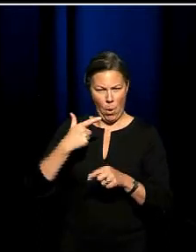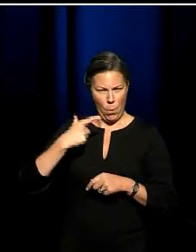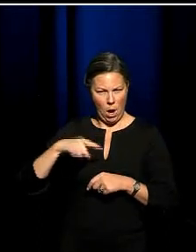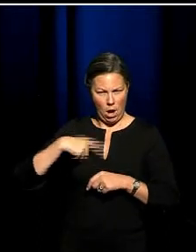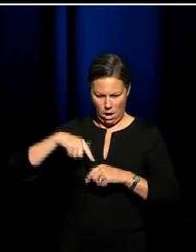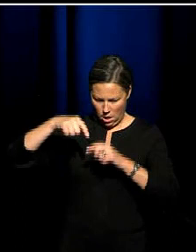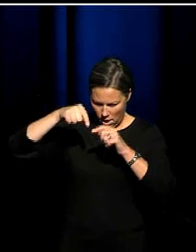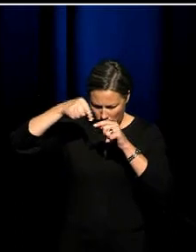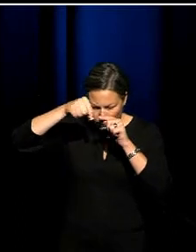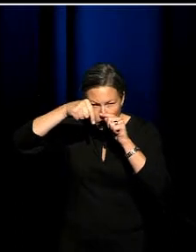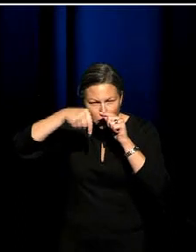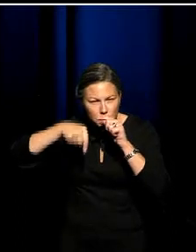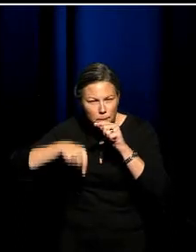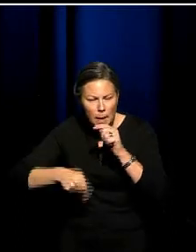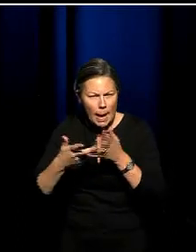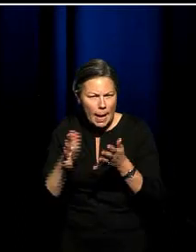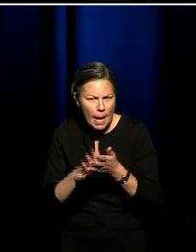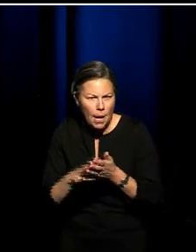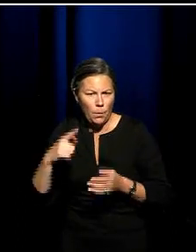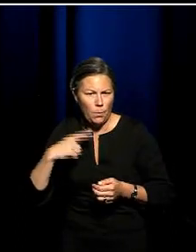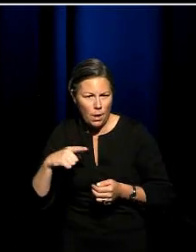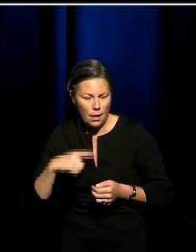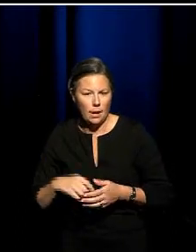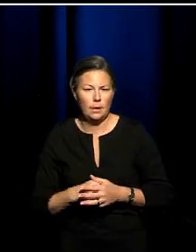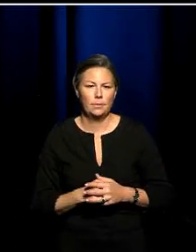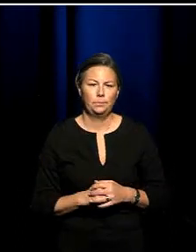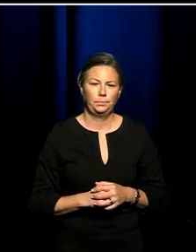the specific direction to take account of the experiences of First Nations